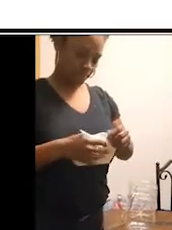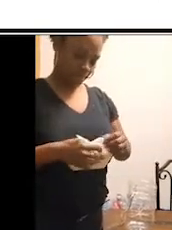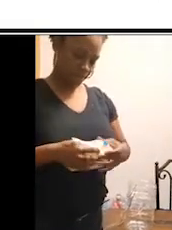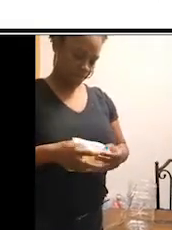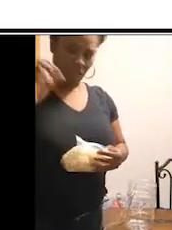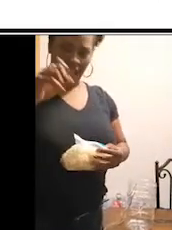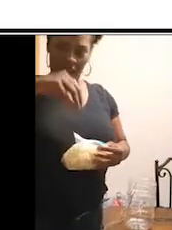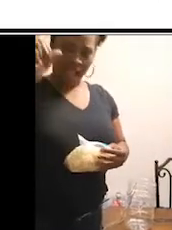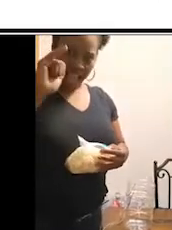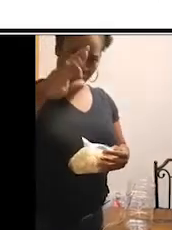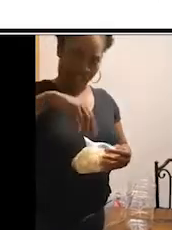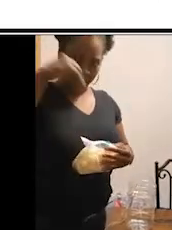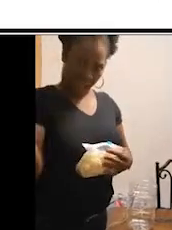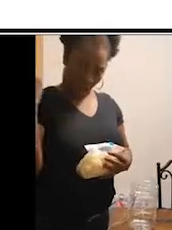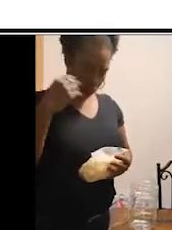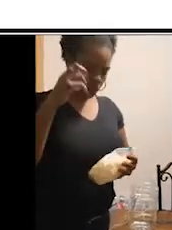It is a cut-up water jug.